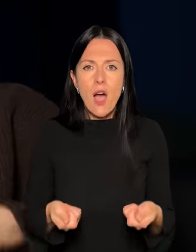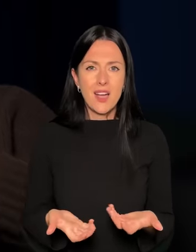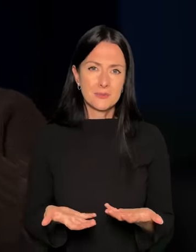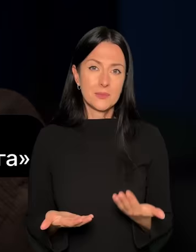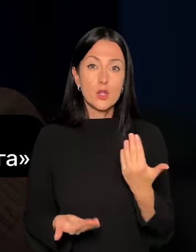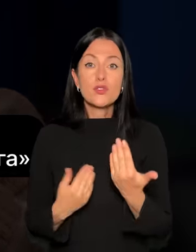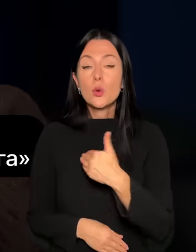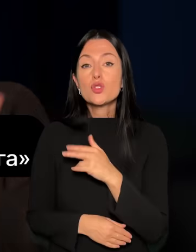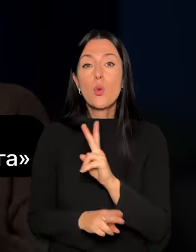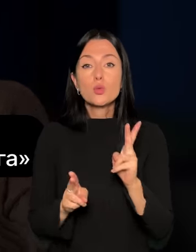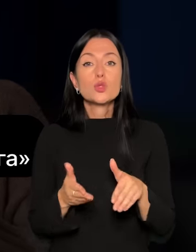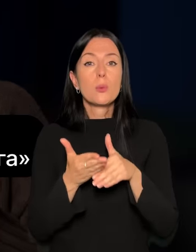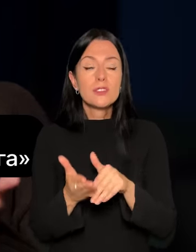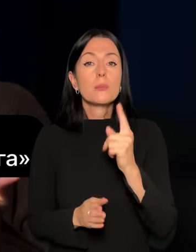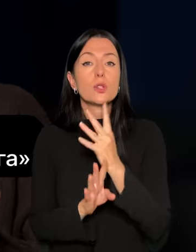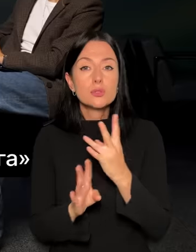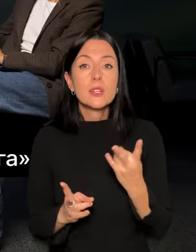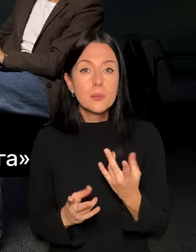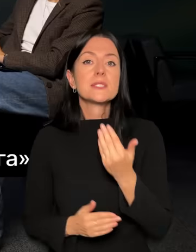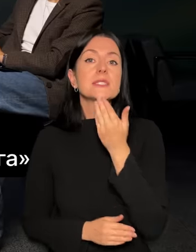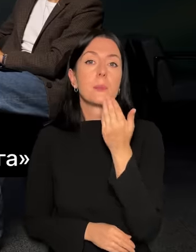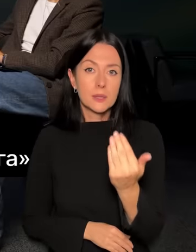If you want to help, the first thing you should do is ask the person